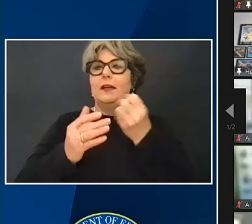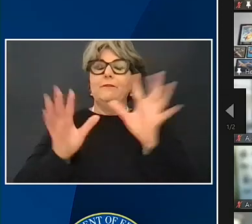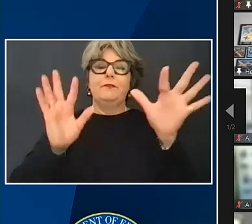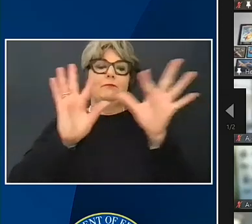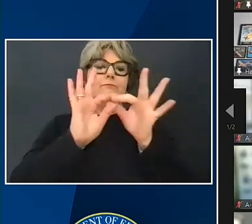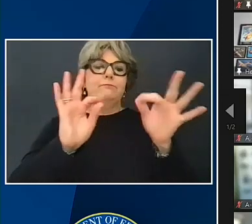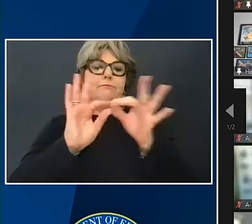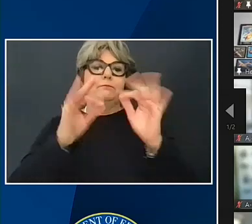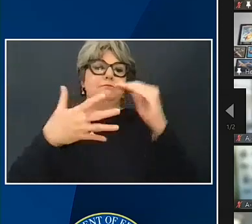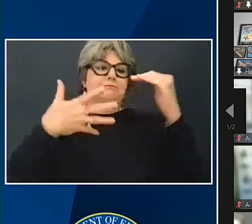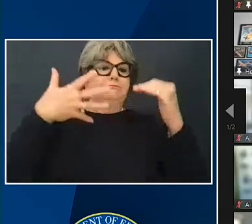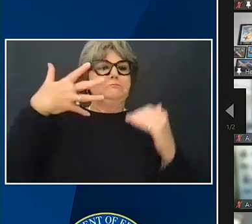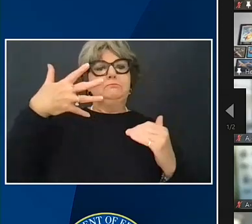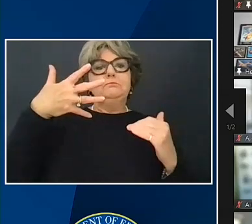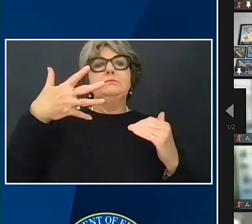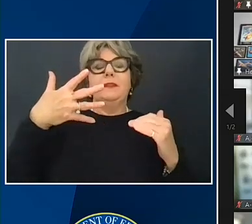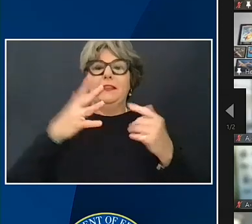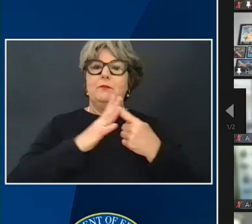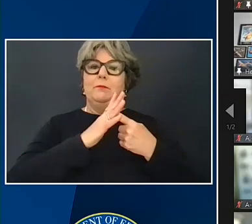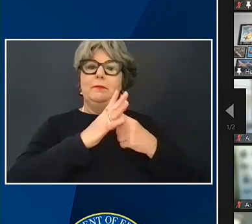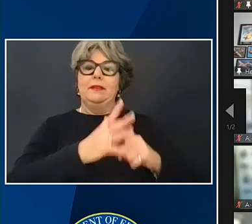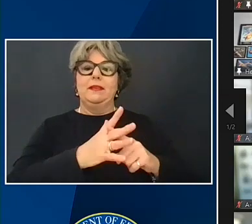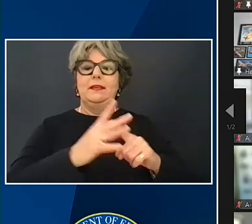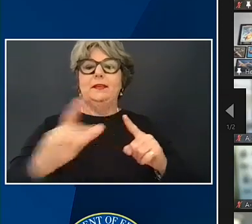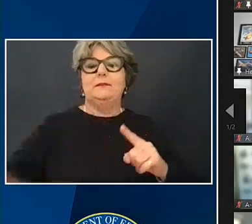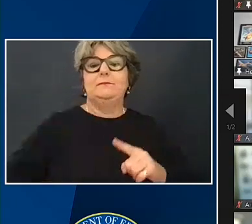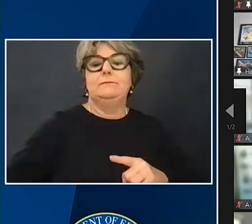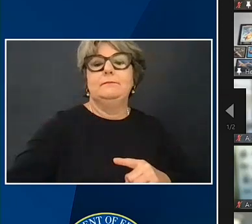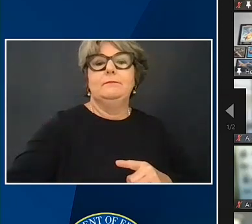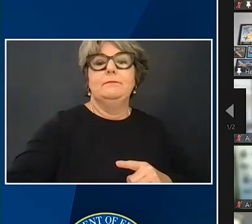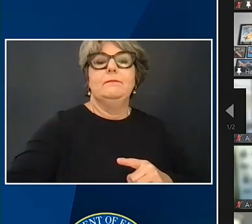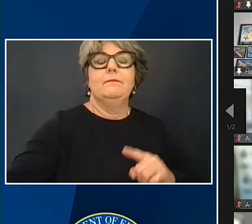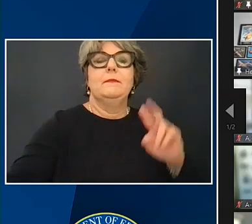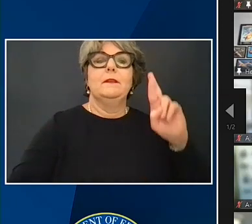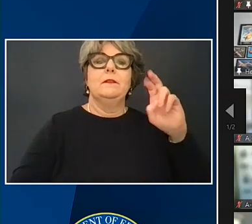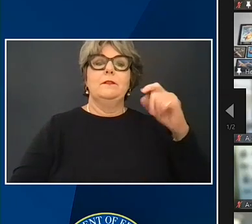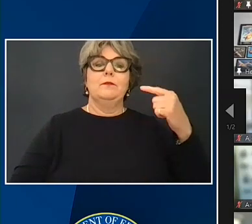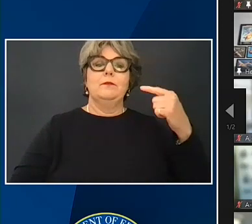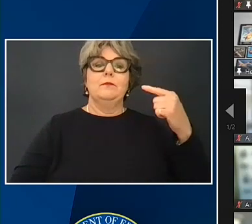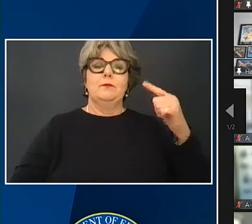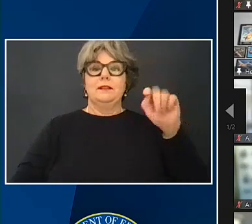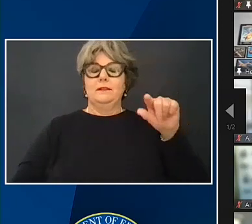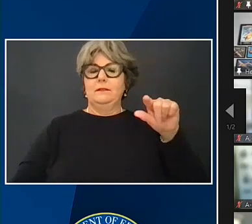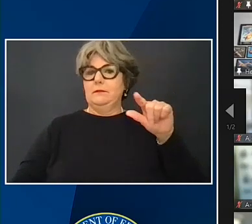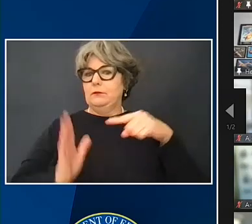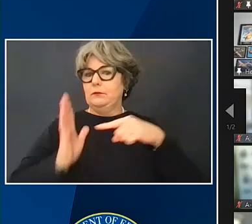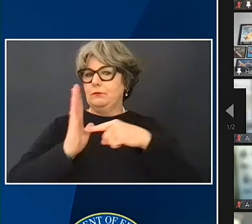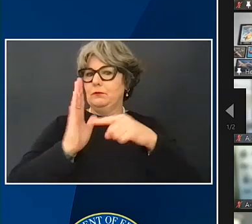jump right back into the reg text on accreditation. Just a reminder to the committee that everyone will have three